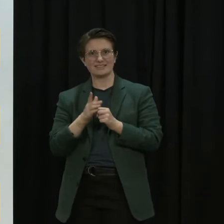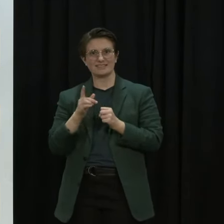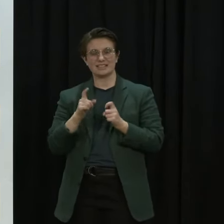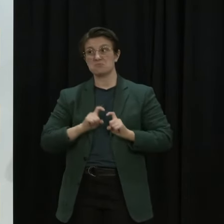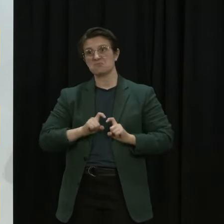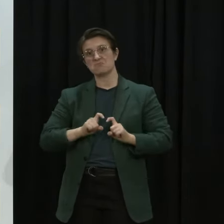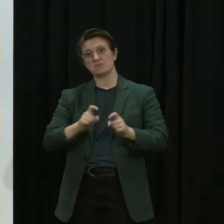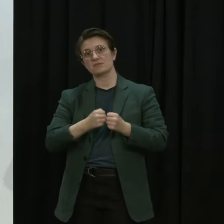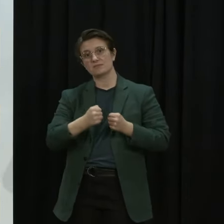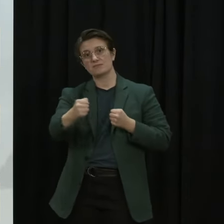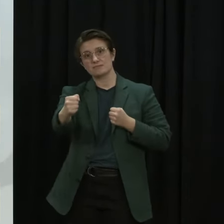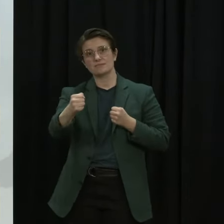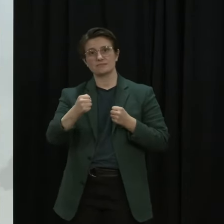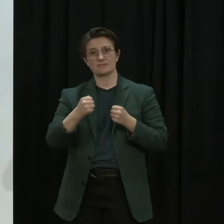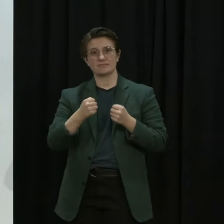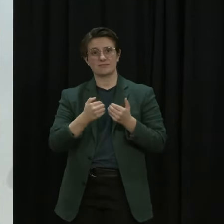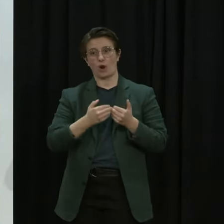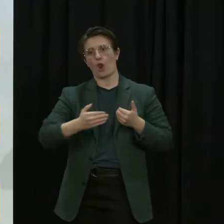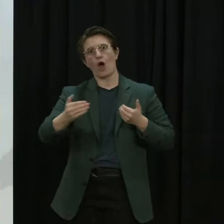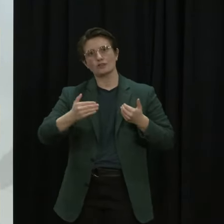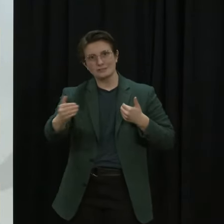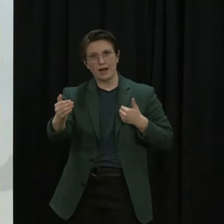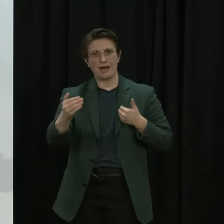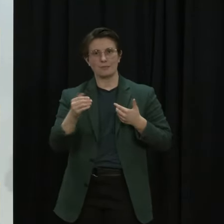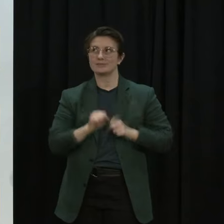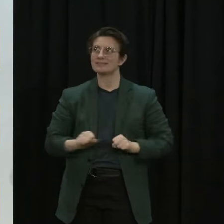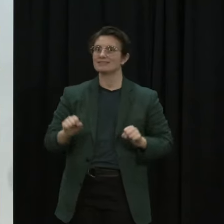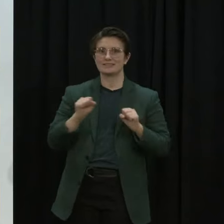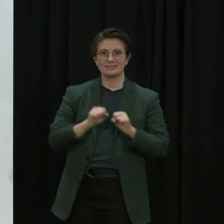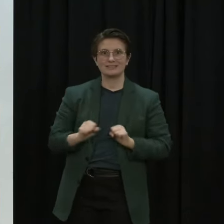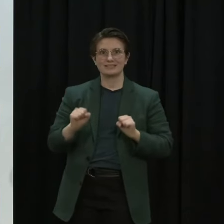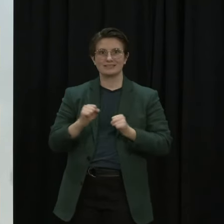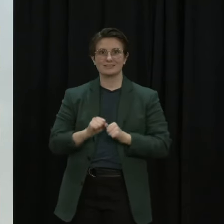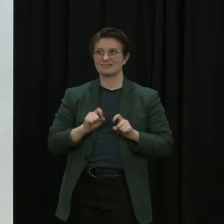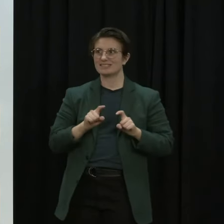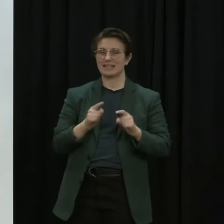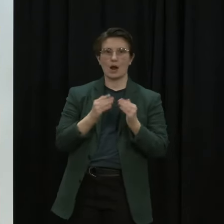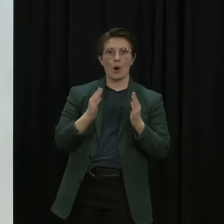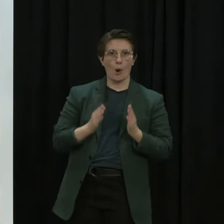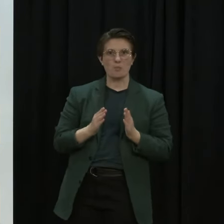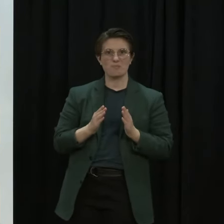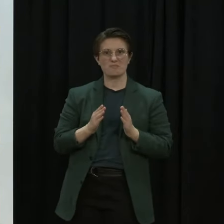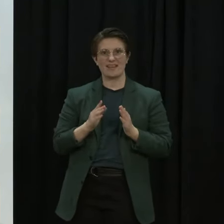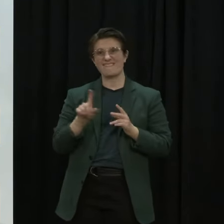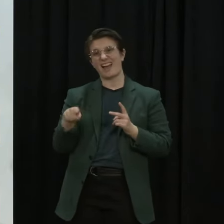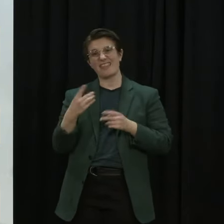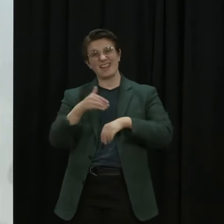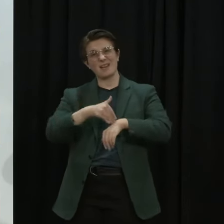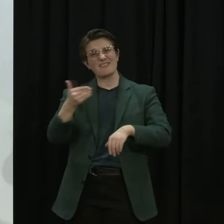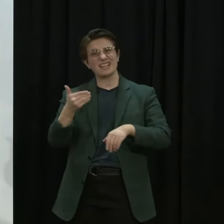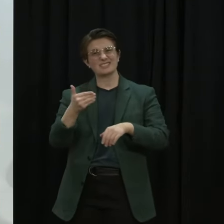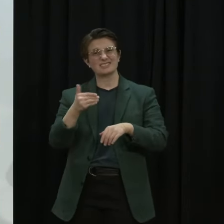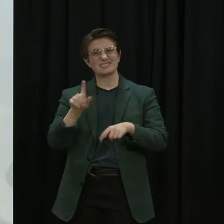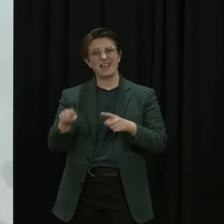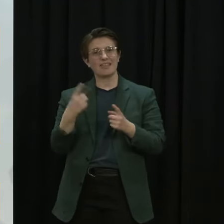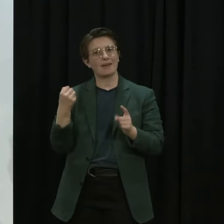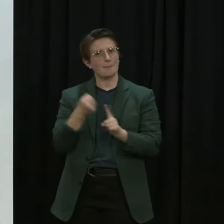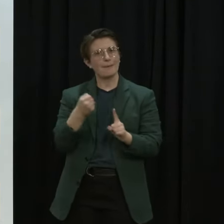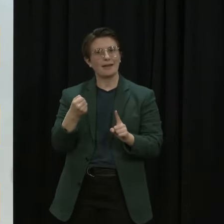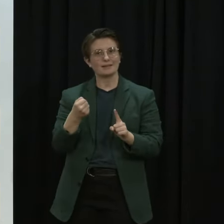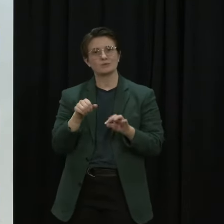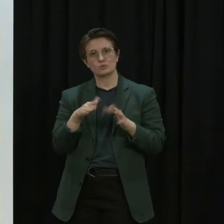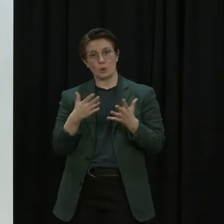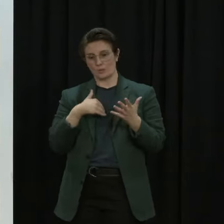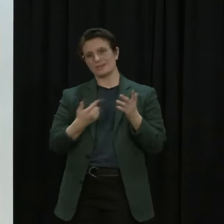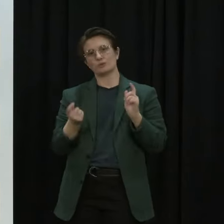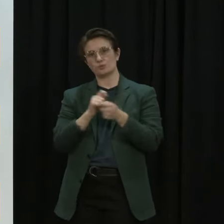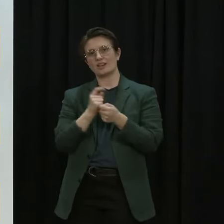were increasingly asking people